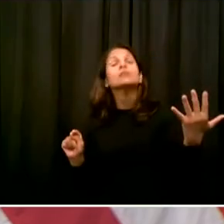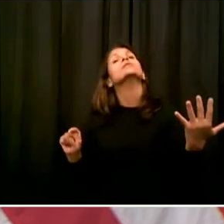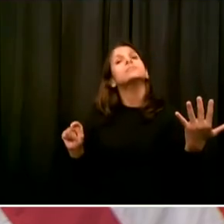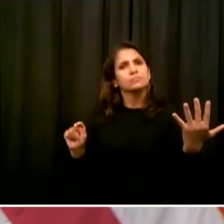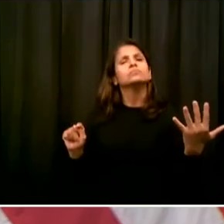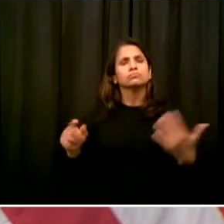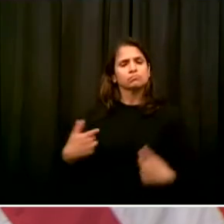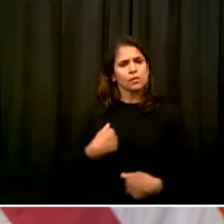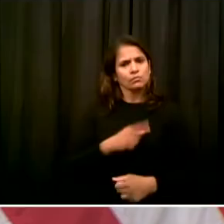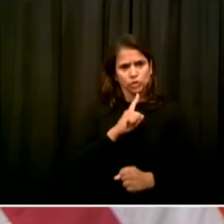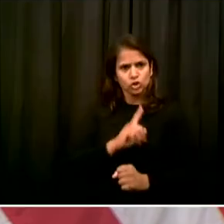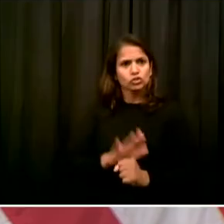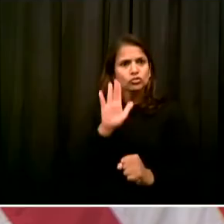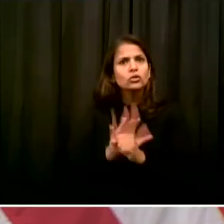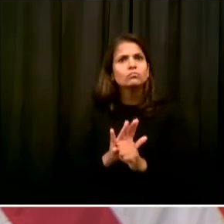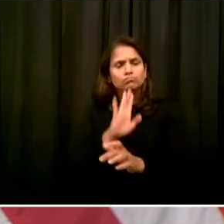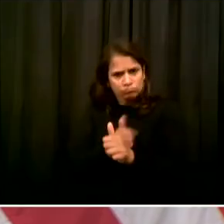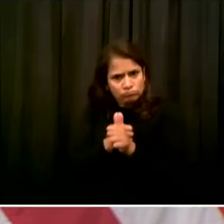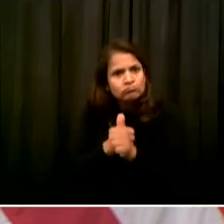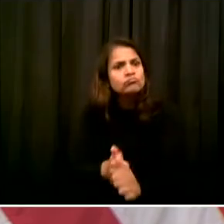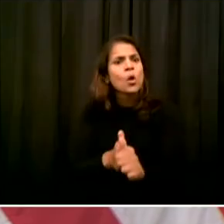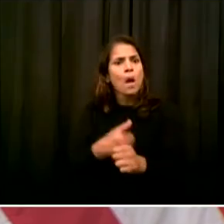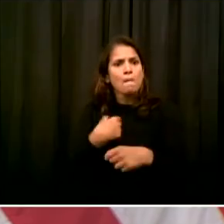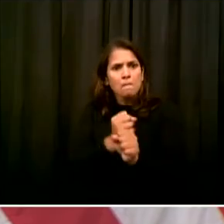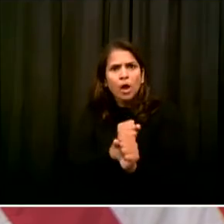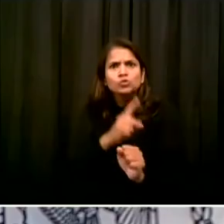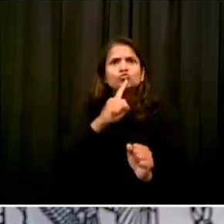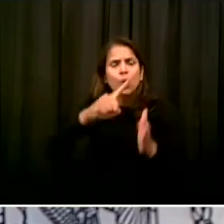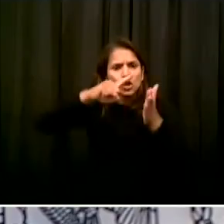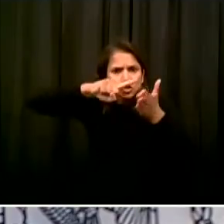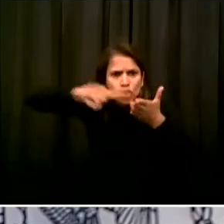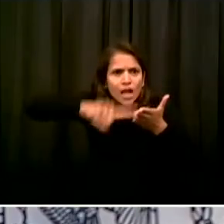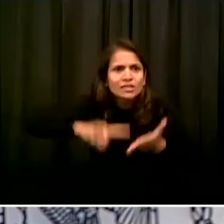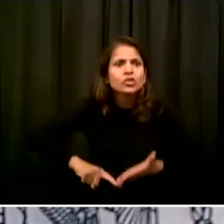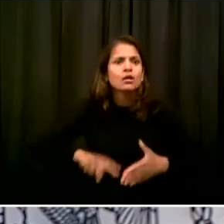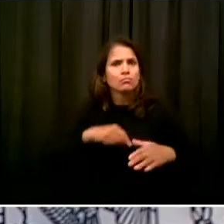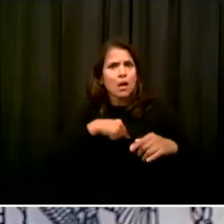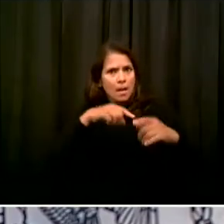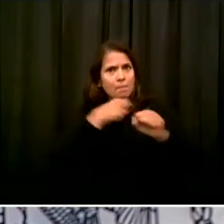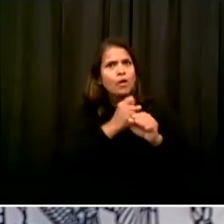LEARNING SO THERE IS AREAL